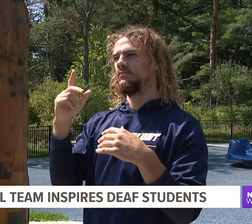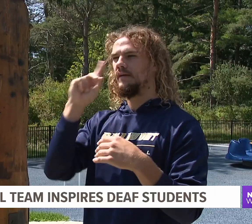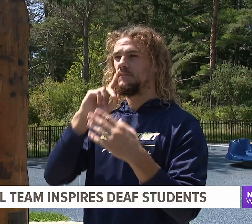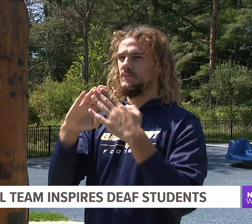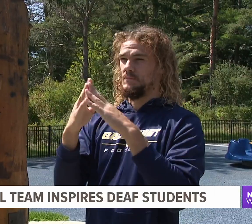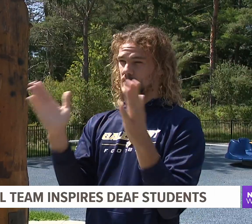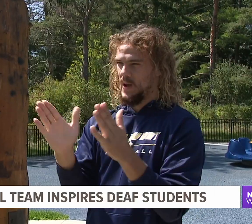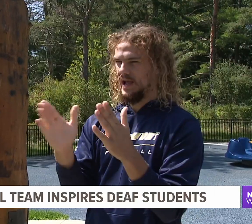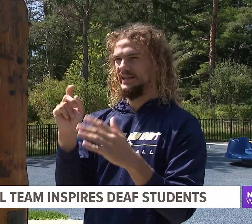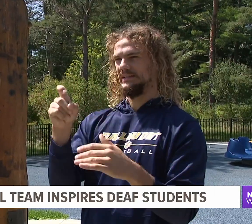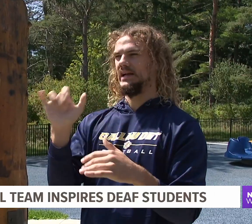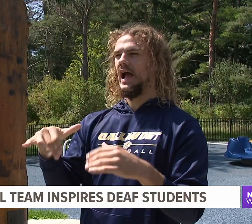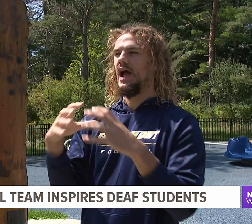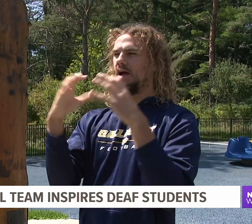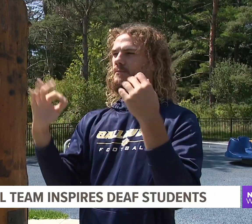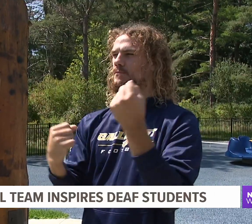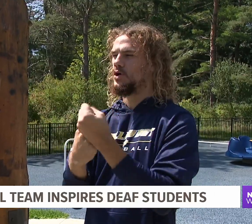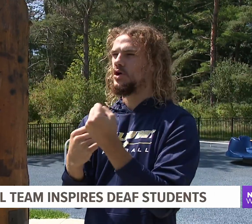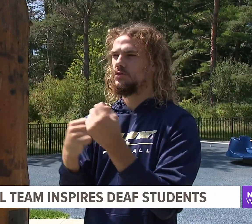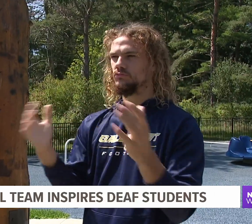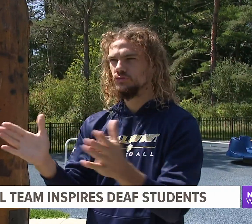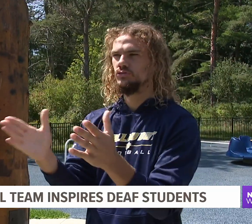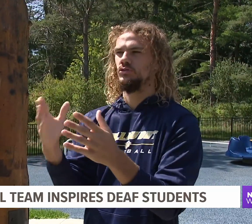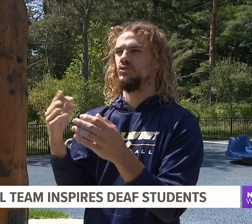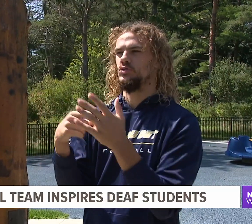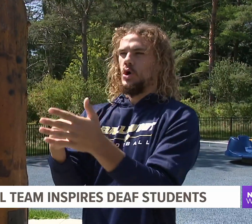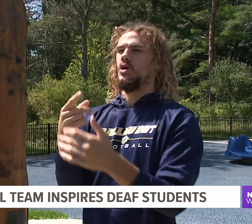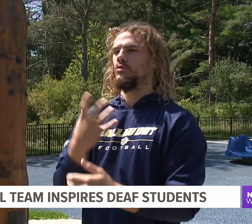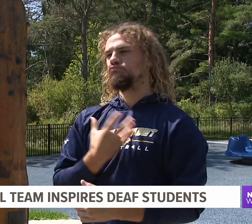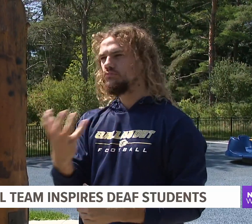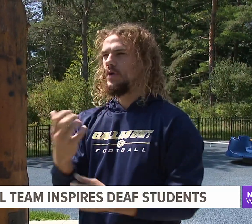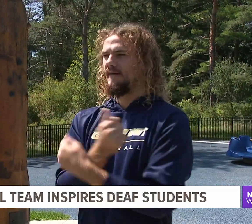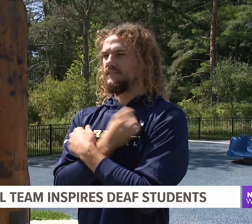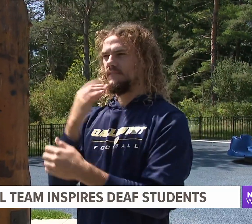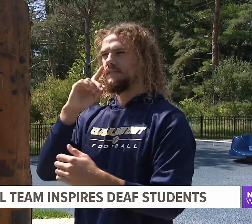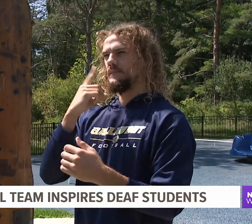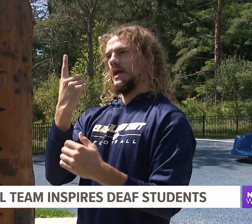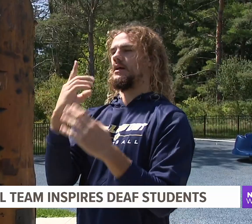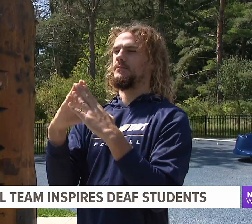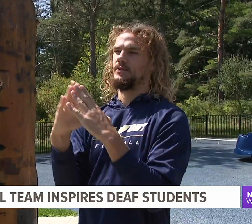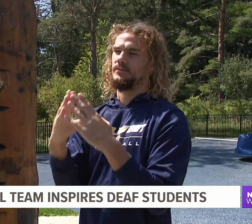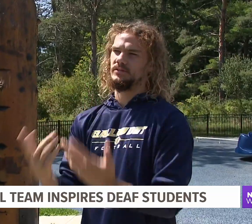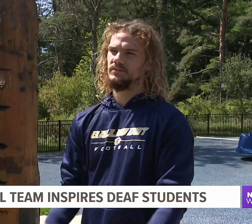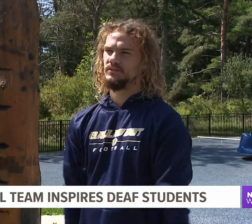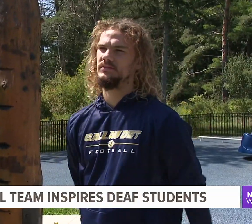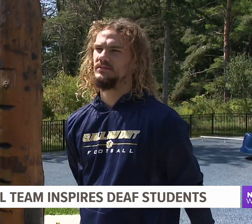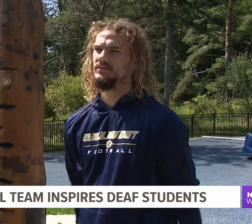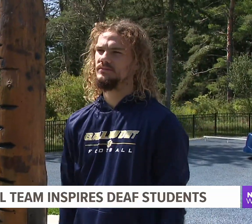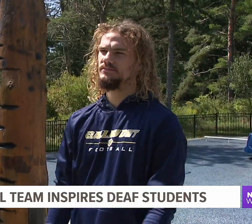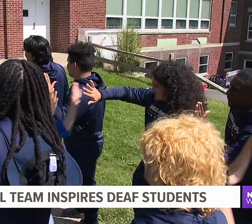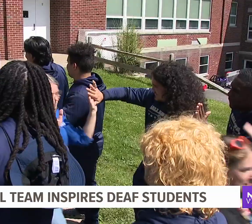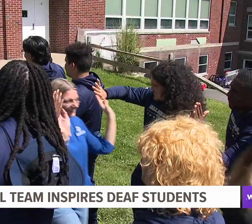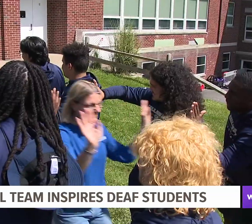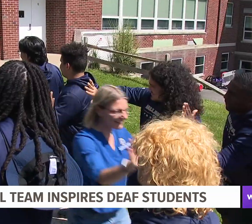and that is important because we need all the encouragement we cn to have all the love we can have from the deaf community.